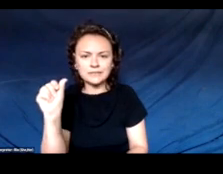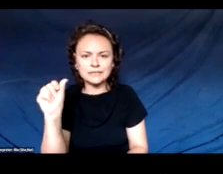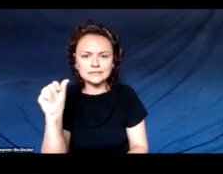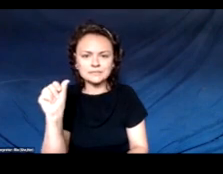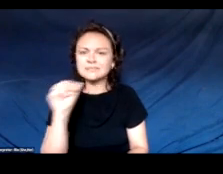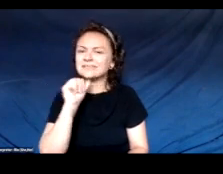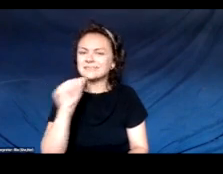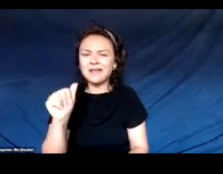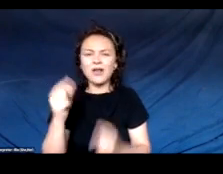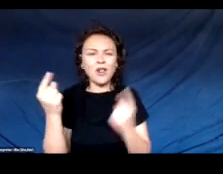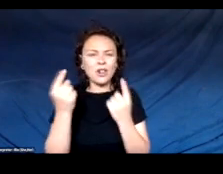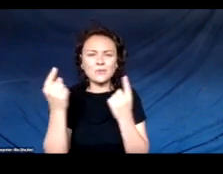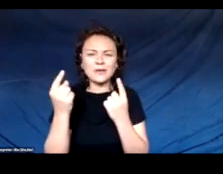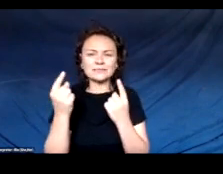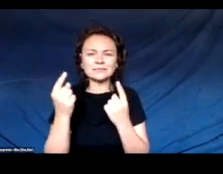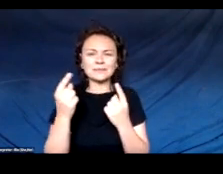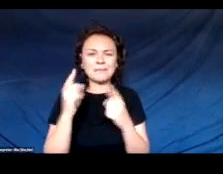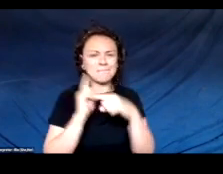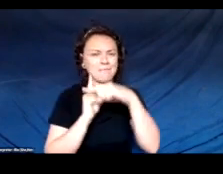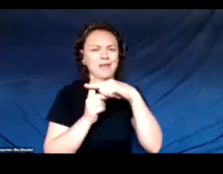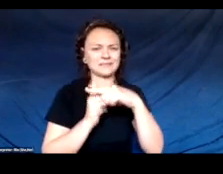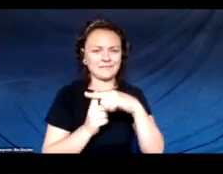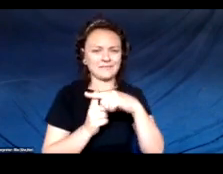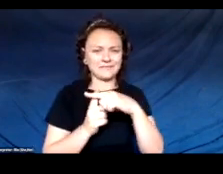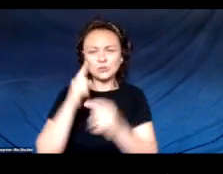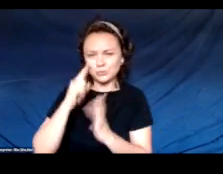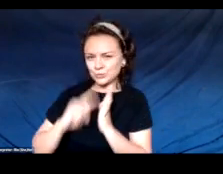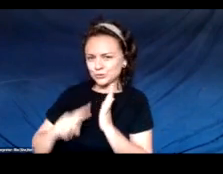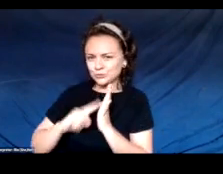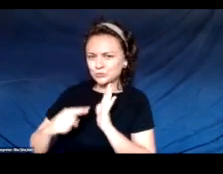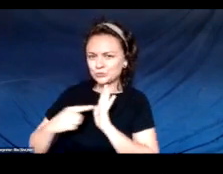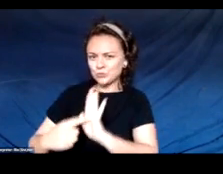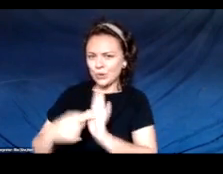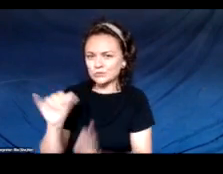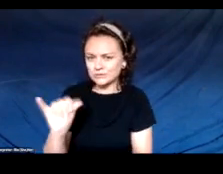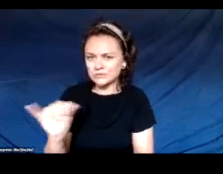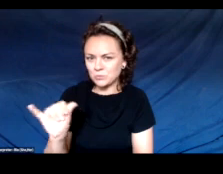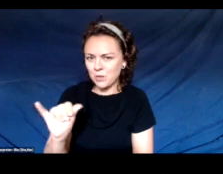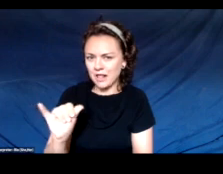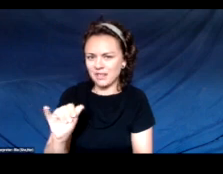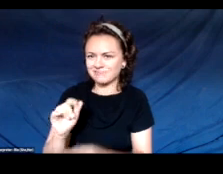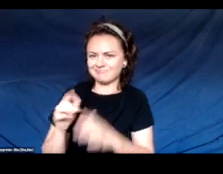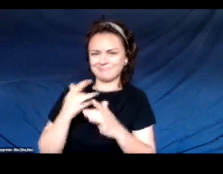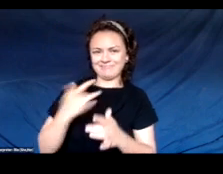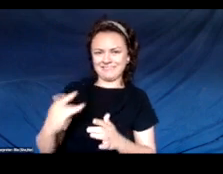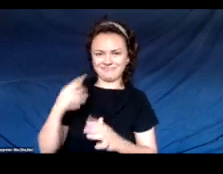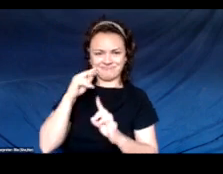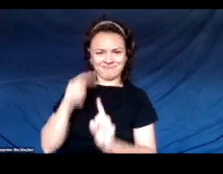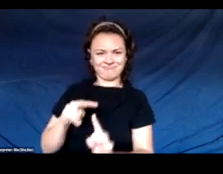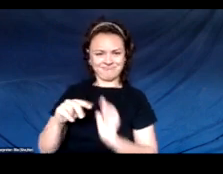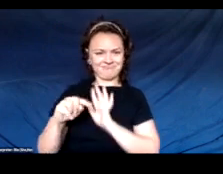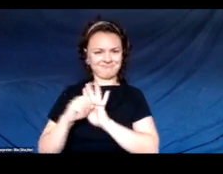I think a lot of research shows that as well. And I'm glad that, you know,